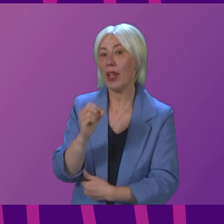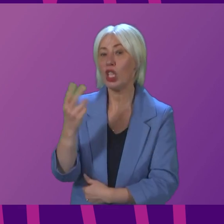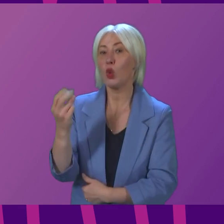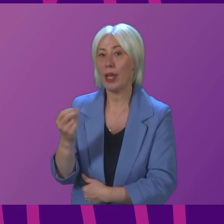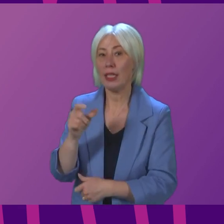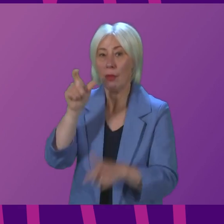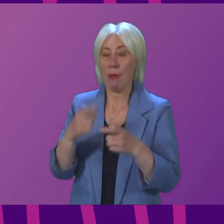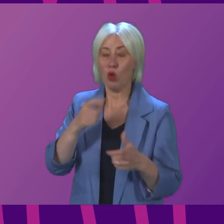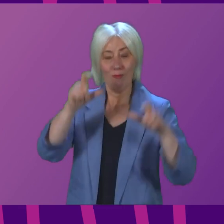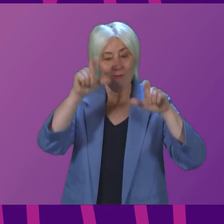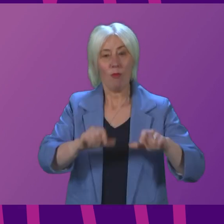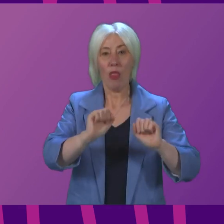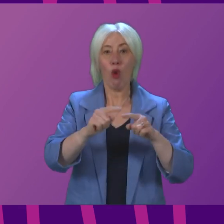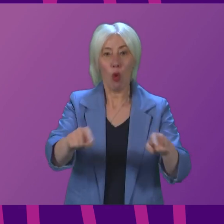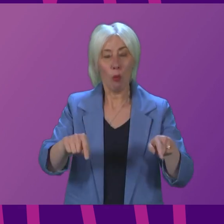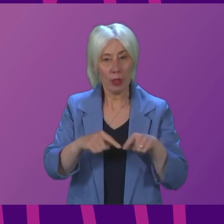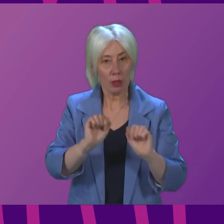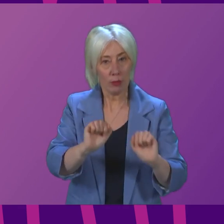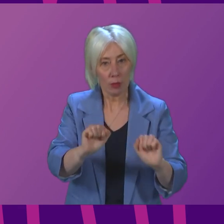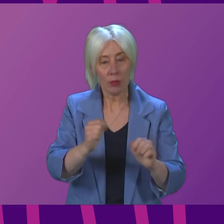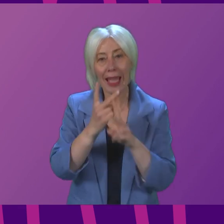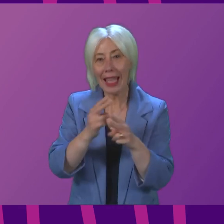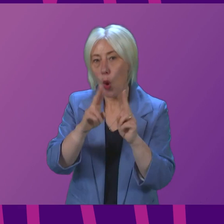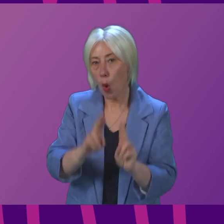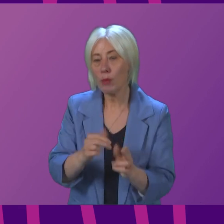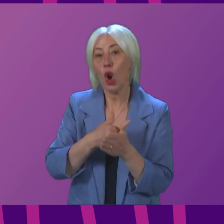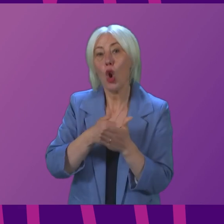remain in their rooms as far as possible and that routine visiting should be suspended.